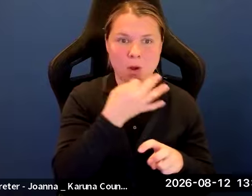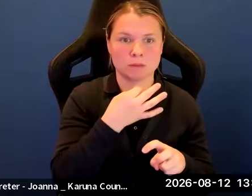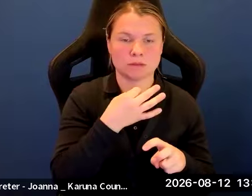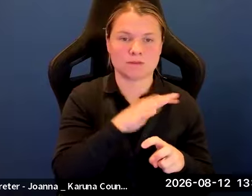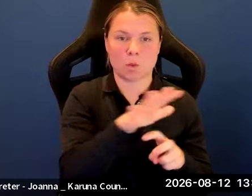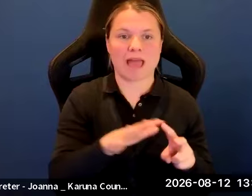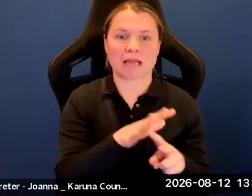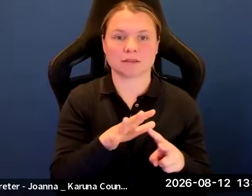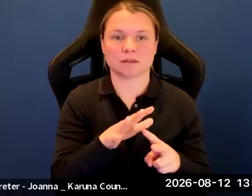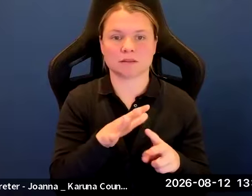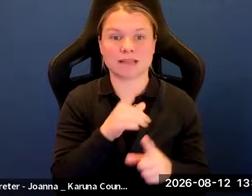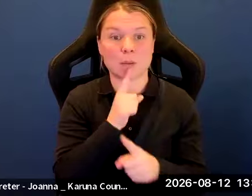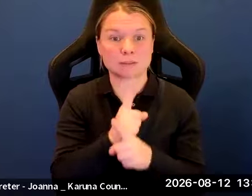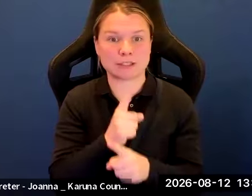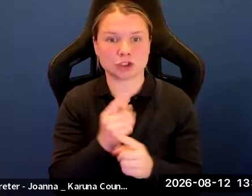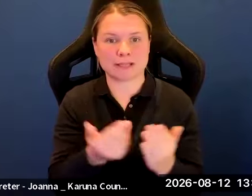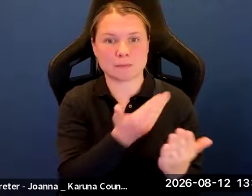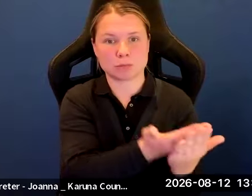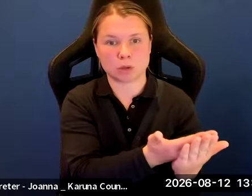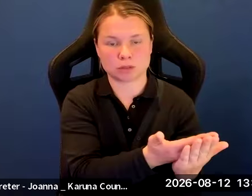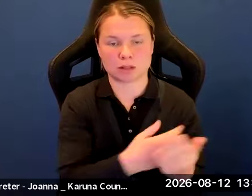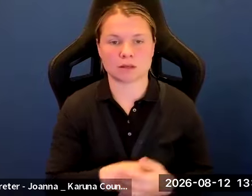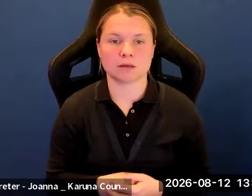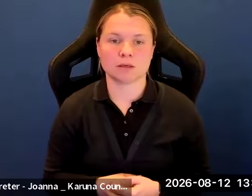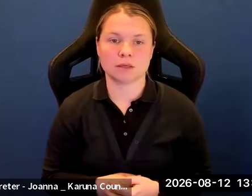the specific research project and professional development